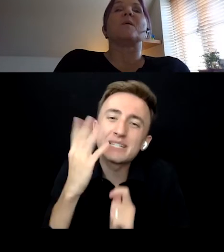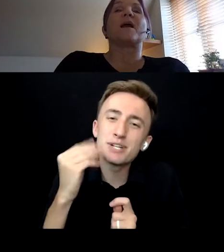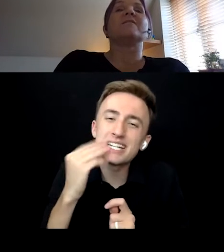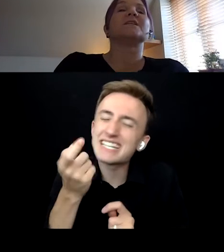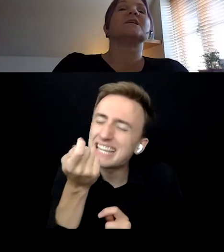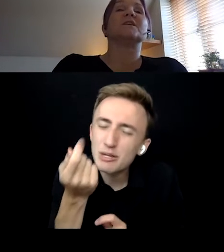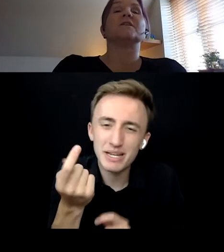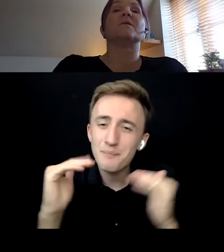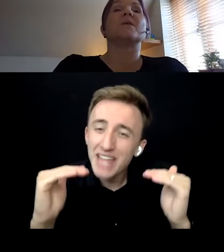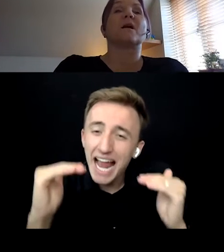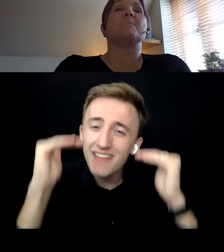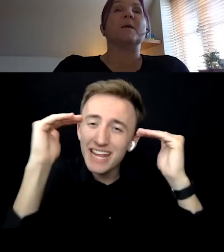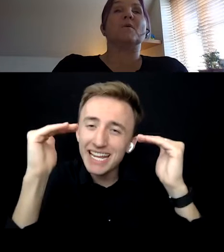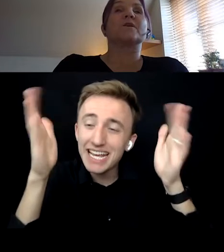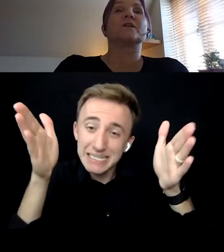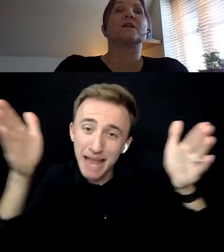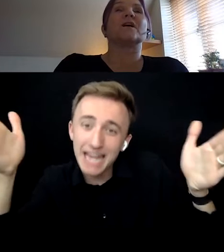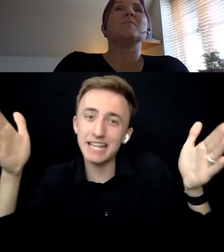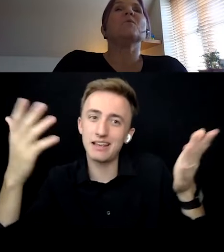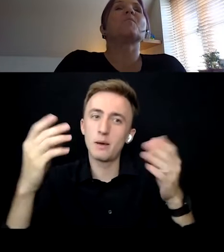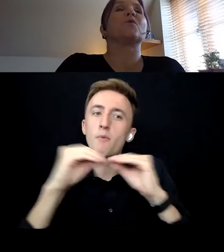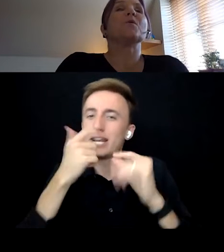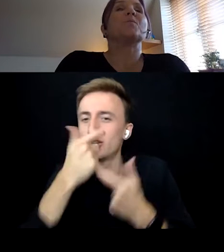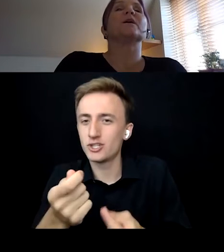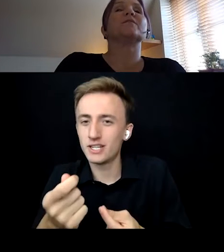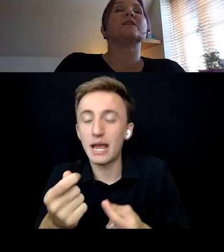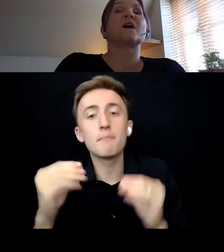up and elevating it into something a bit more interesting and a bit more appropriate for the